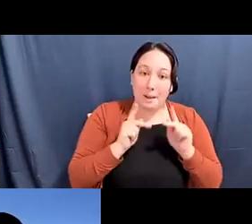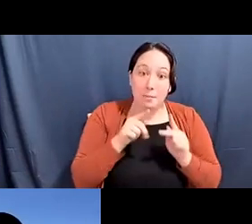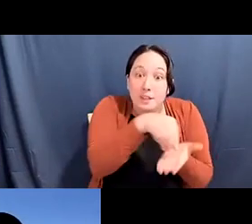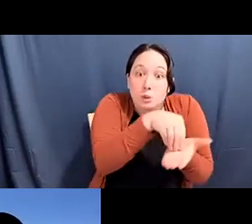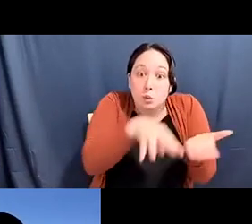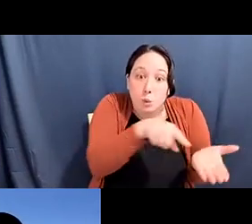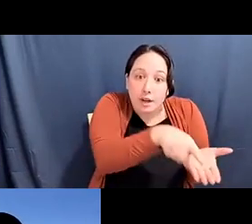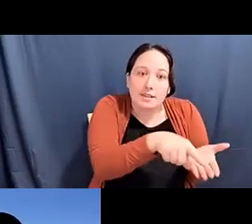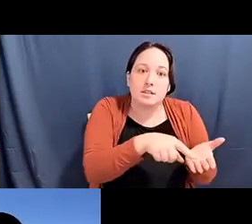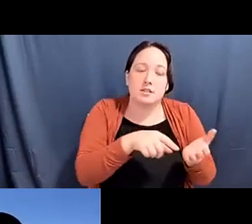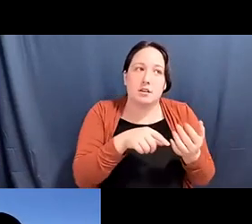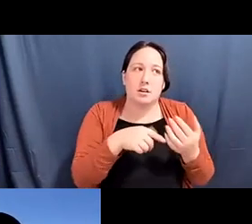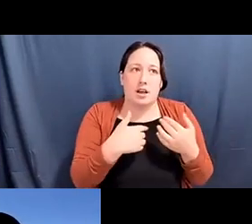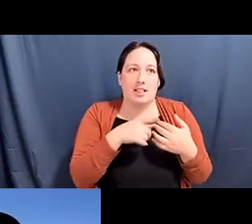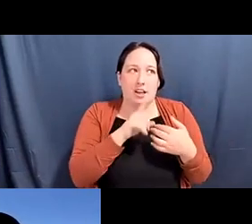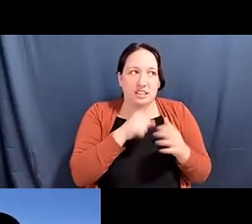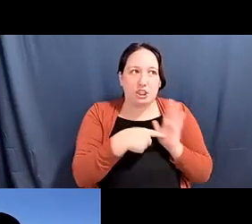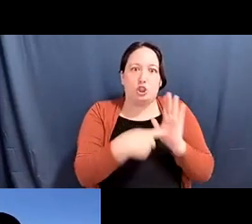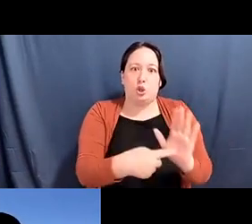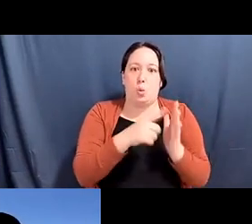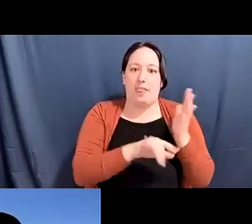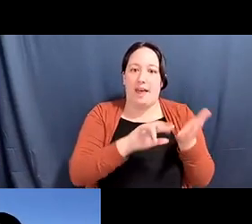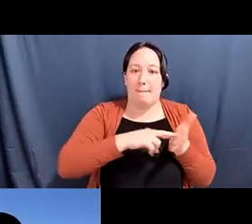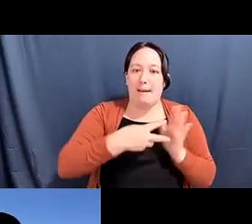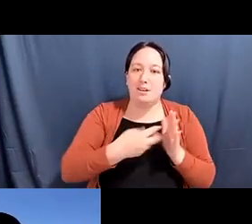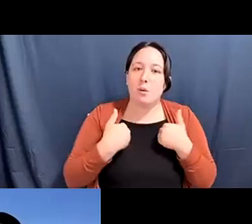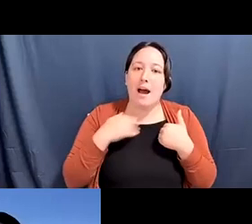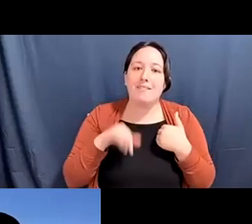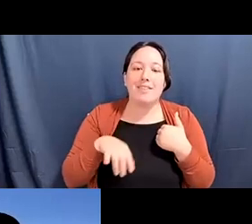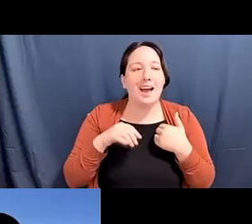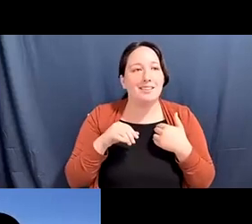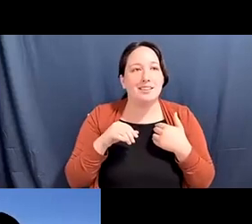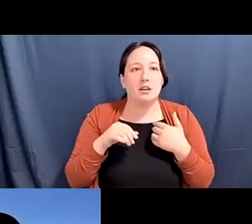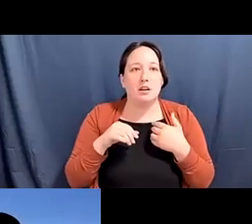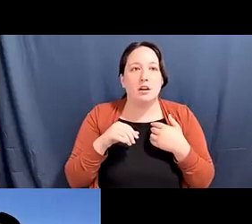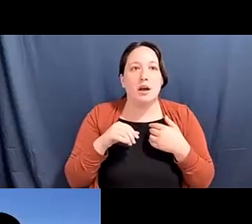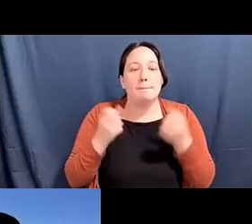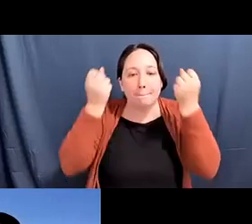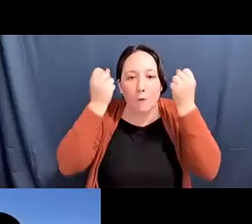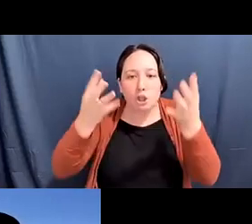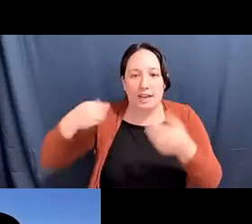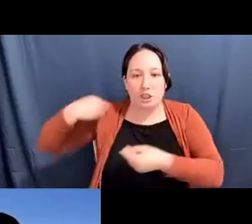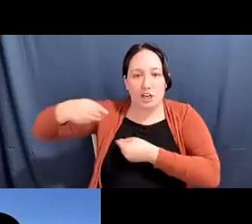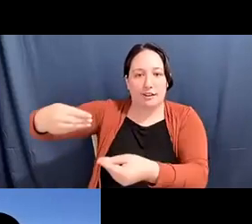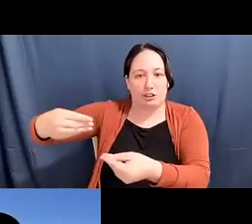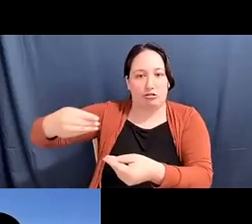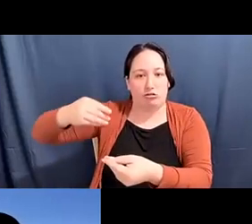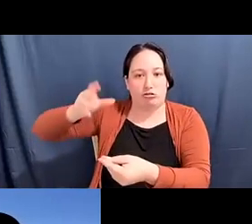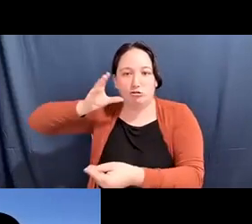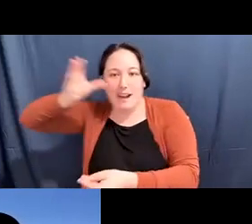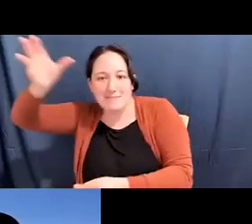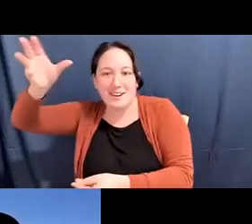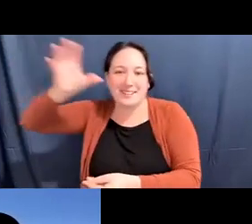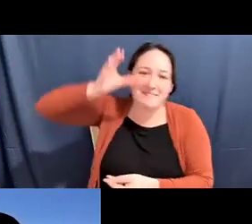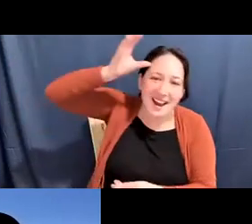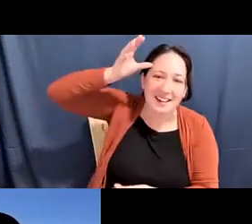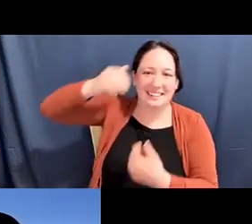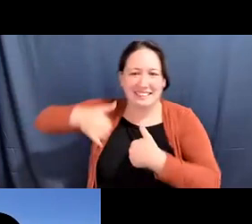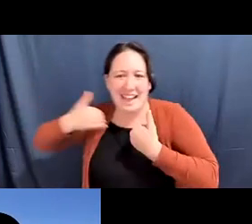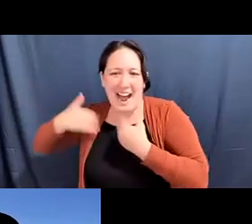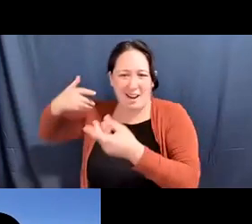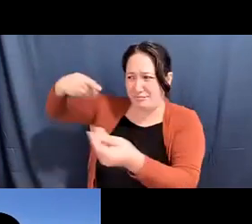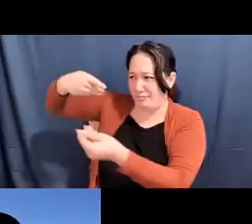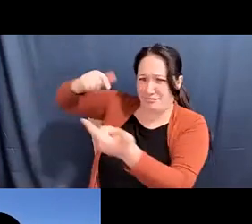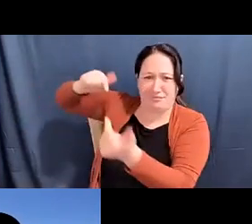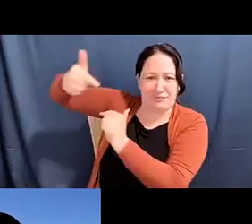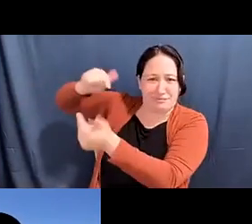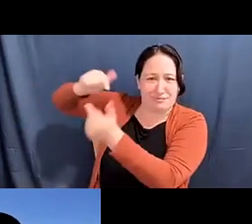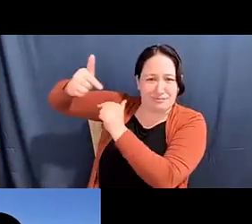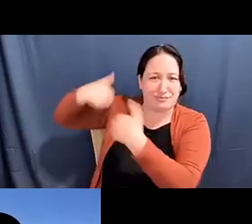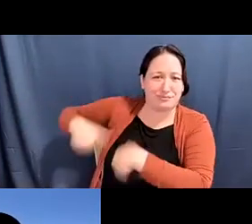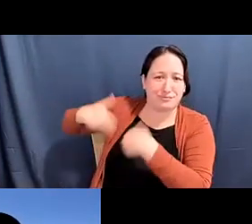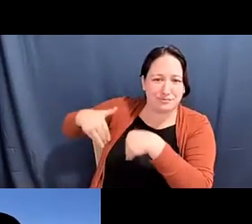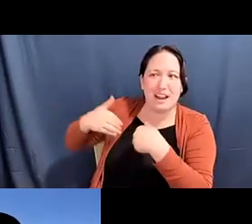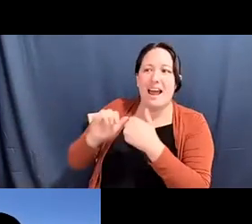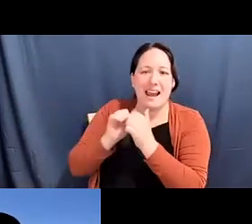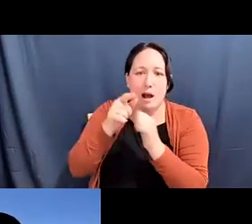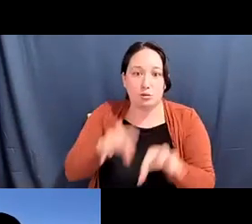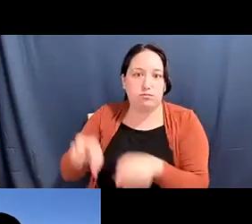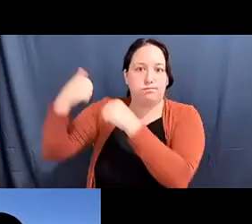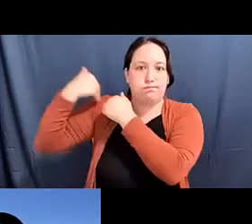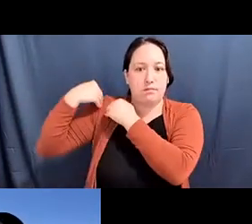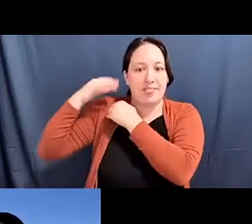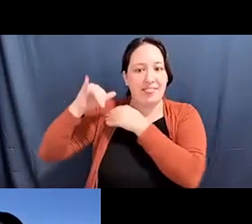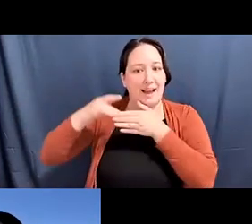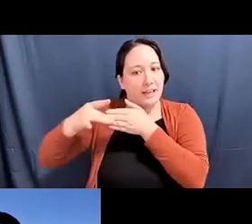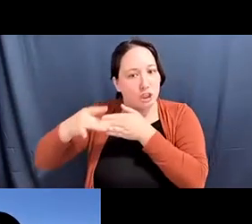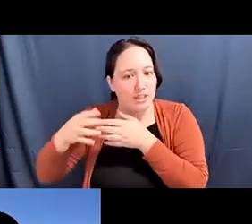Katherine Lee: I think, showing what it meant to to have this kind of intergenerational dialogue that Pam and Alex talk about in their chapters and what it means for them to take on particular leadership responsibilities, but also to recognize that they...